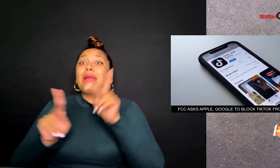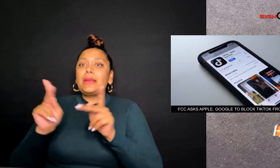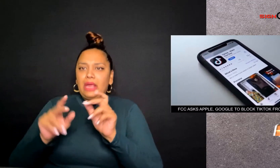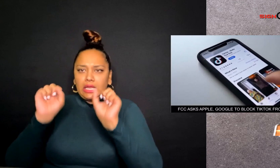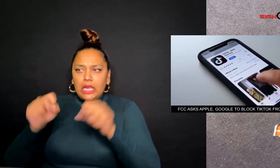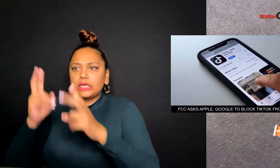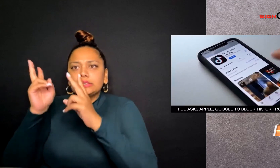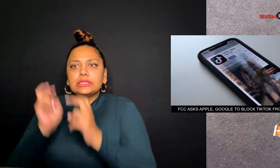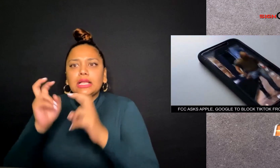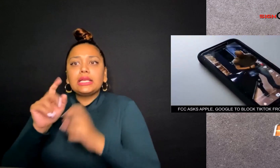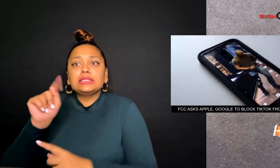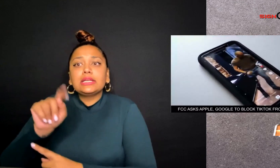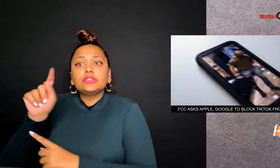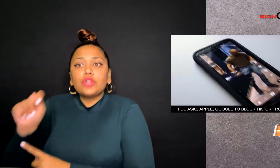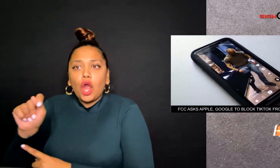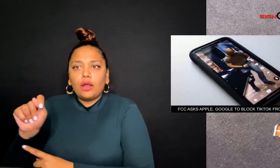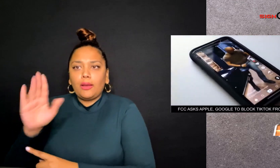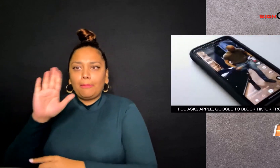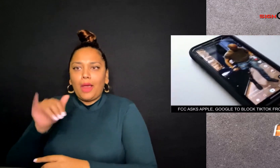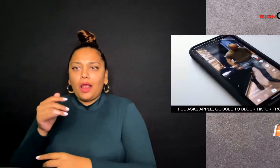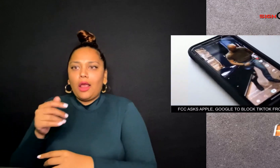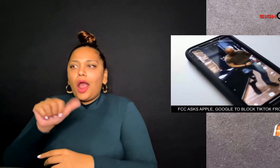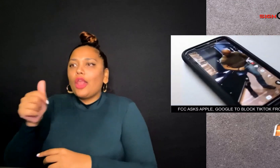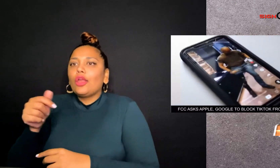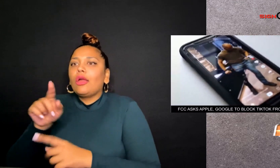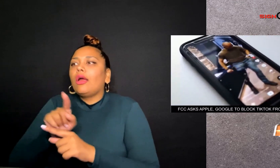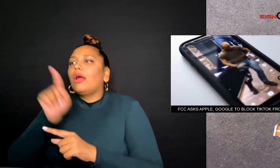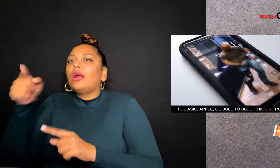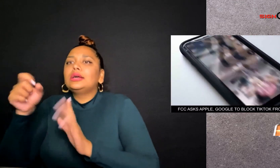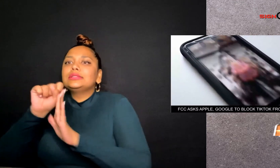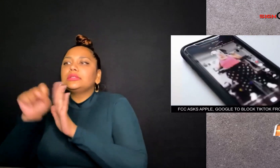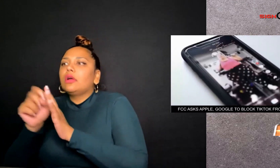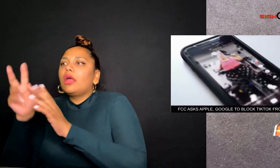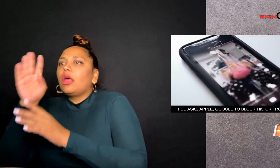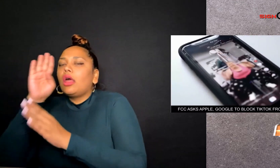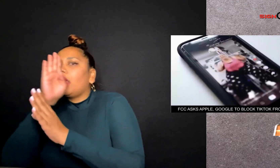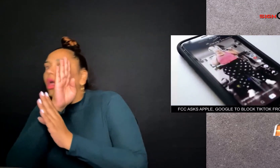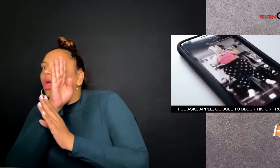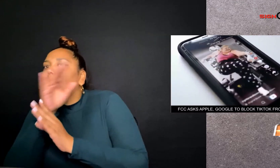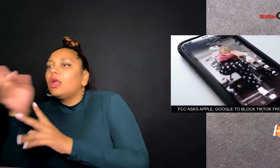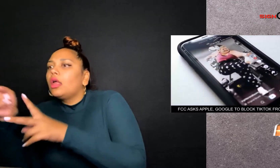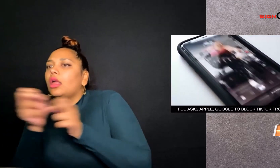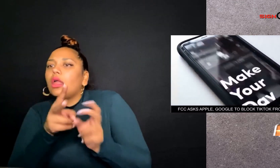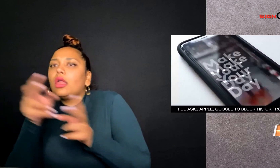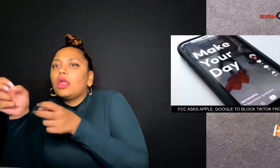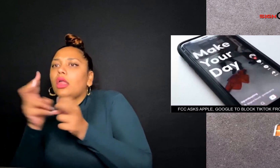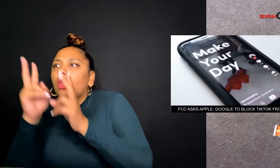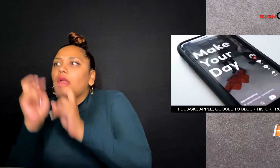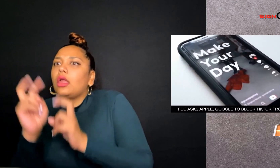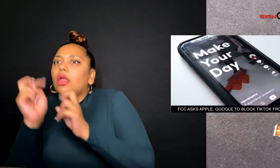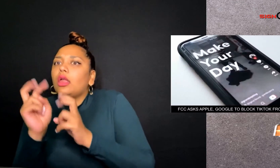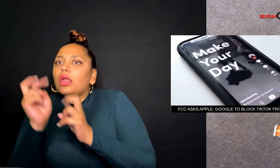no jurisdiction over internet-based services and people can install TikTok by sideloading